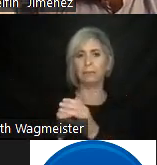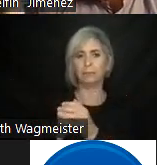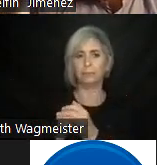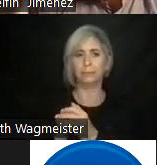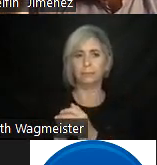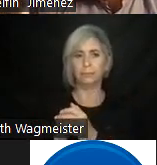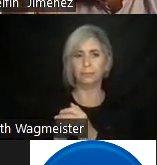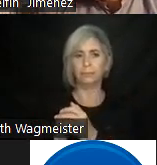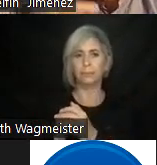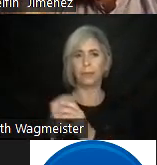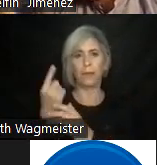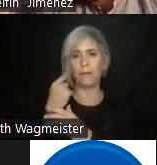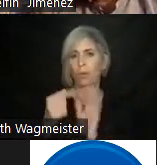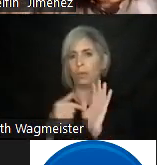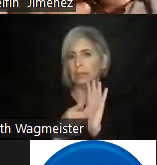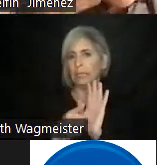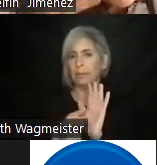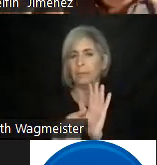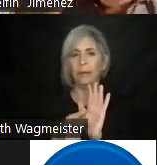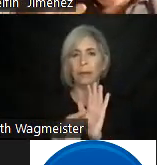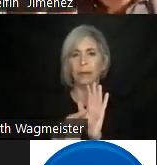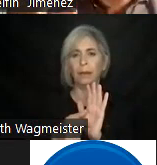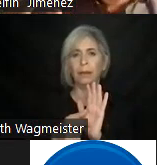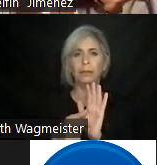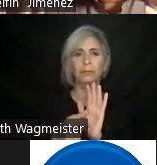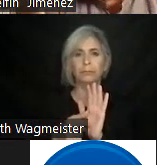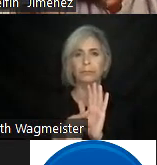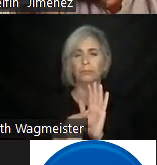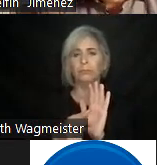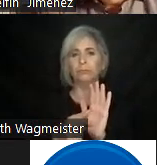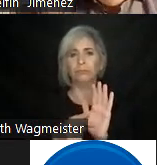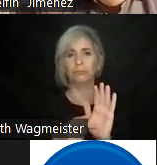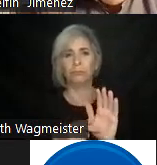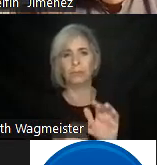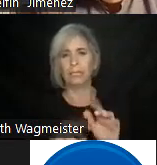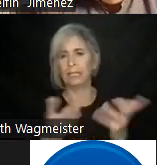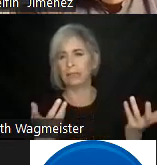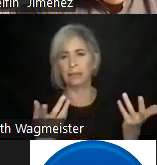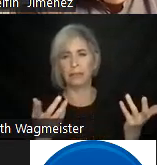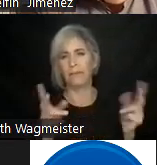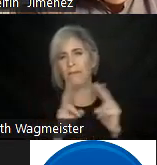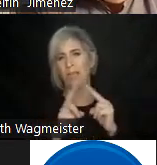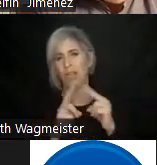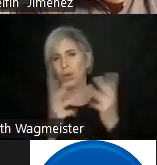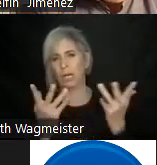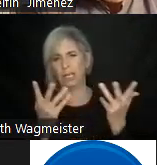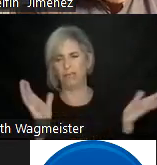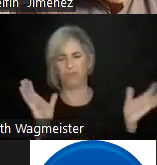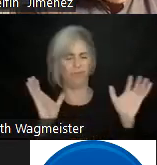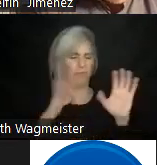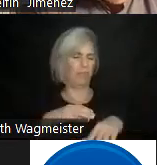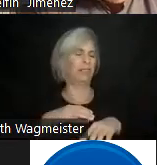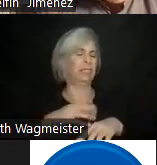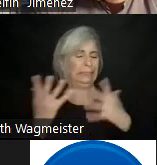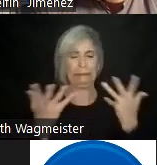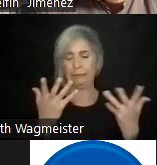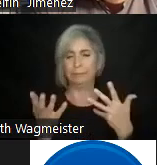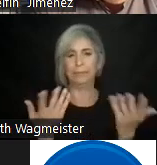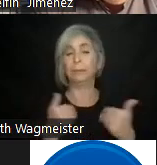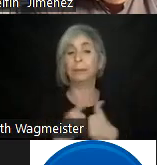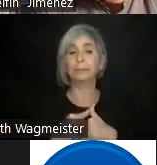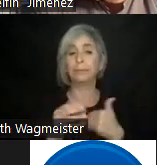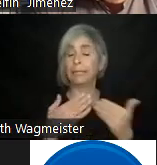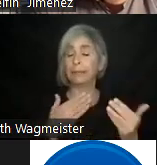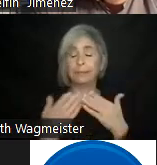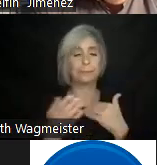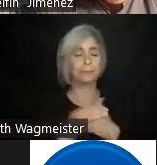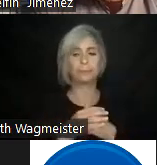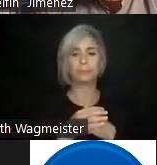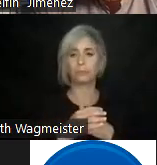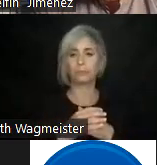For instance, high rise for ramps and something like that is a little bit distorted. And when this